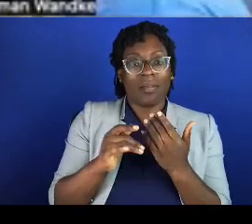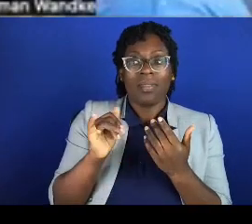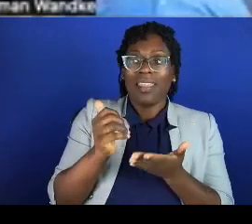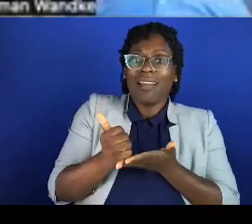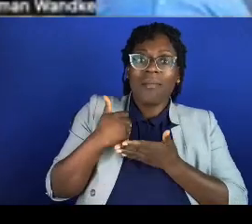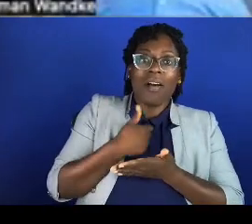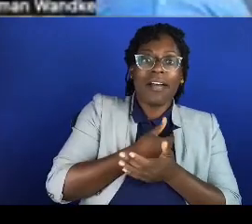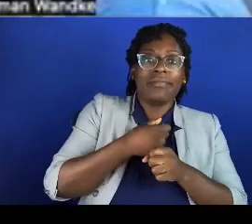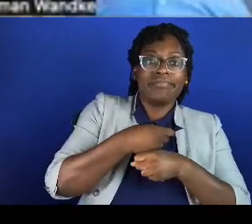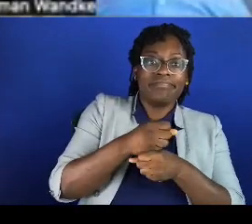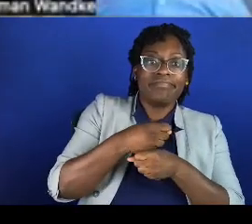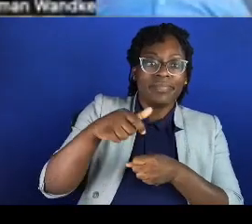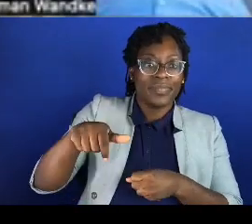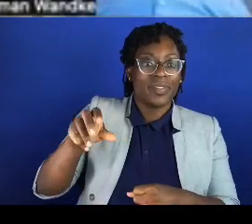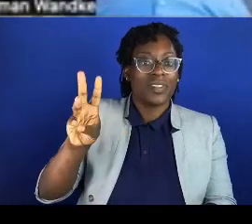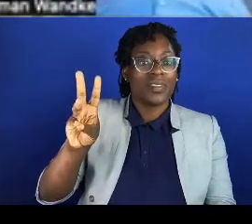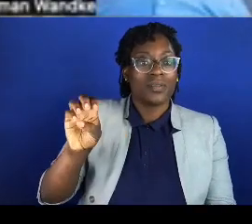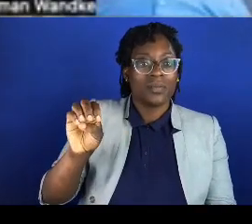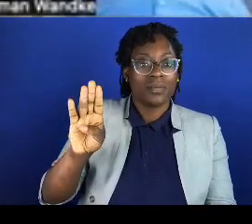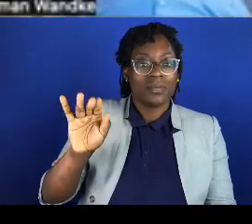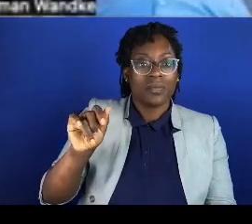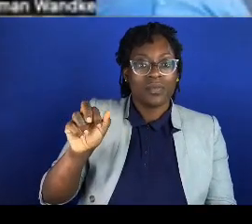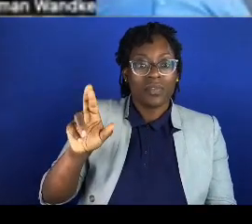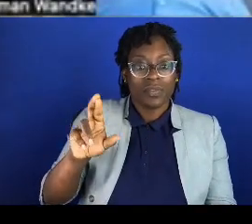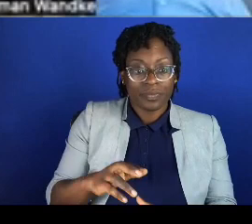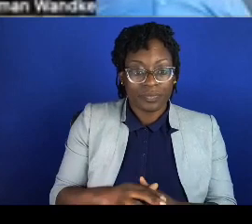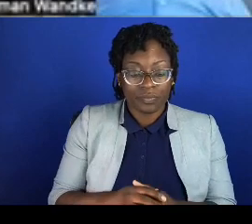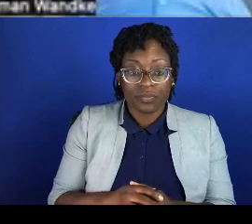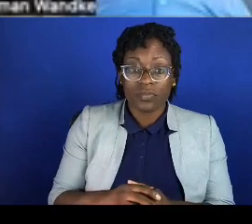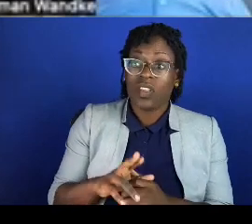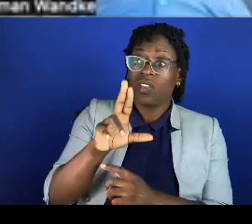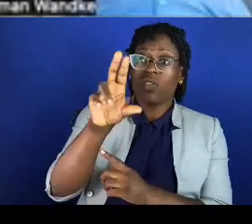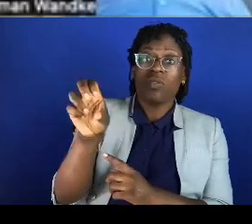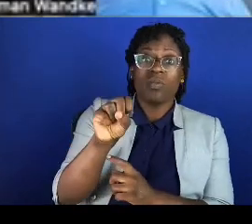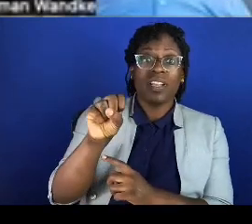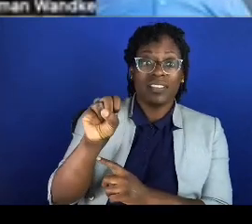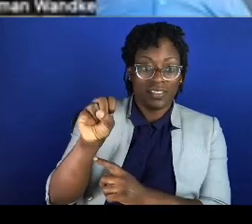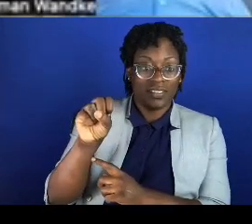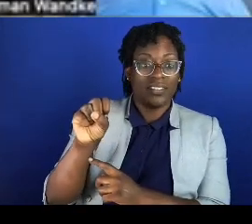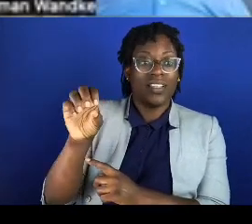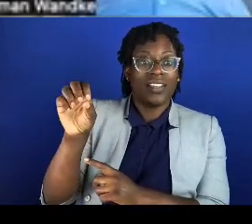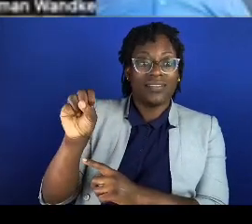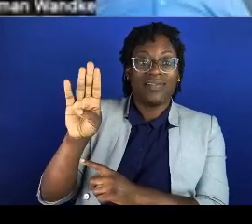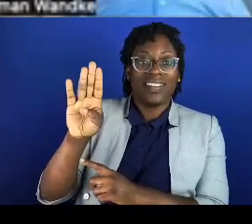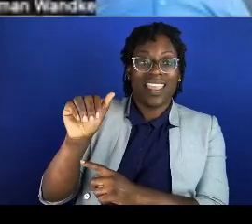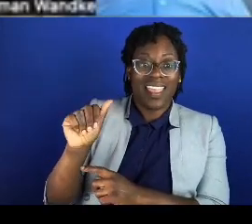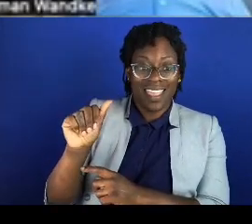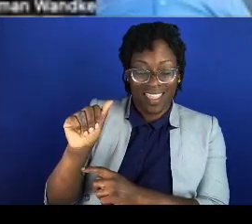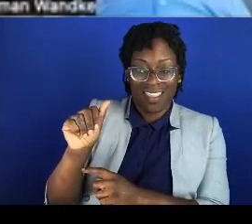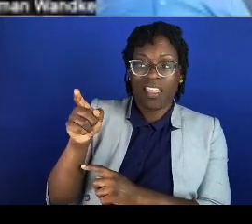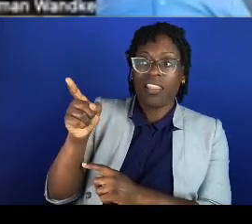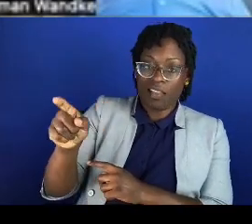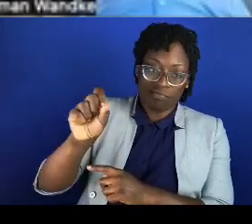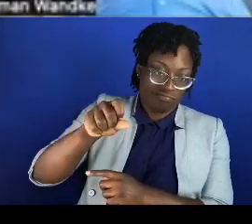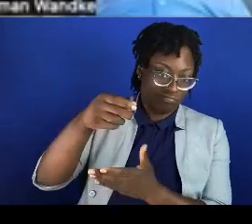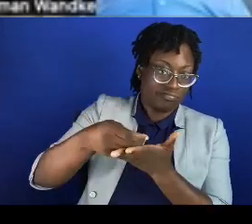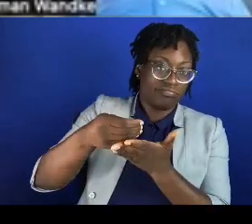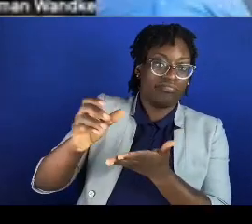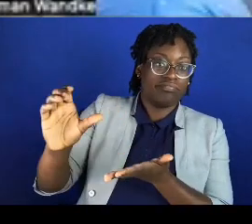webinar. While the webinar is funded by the U.S. Small Business Administration, all the